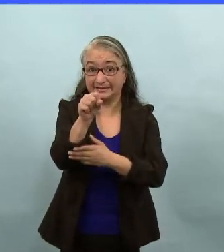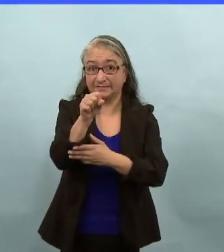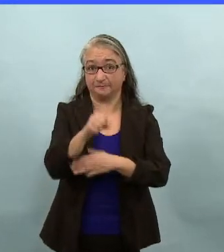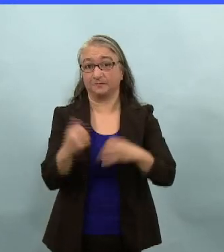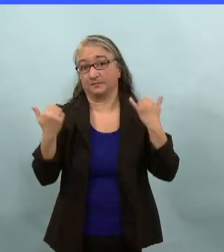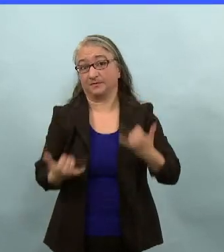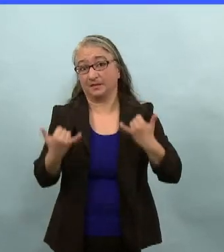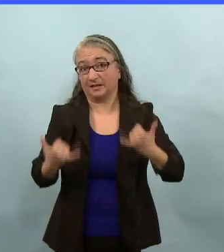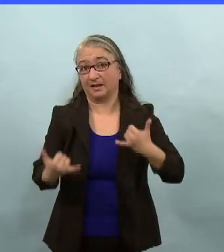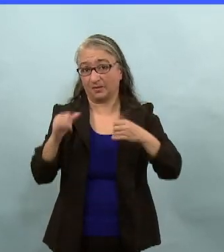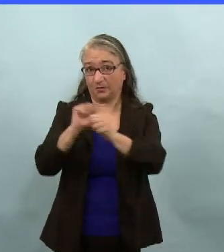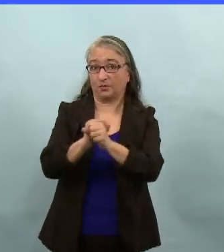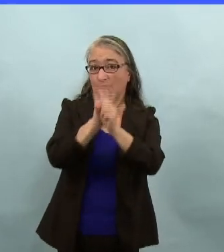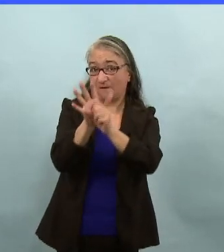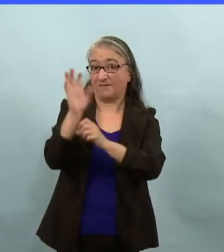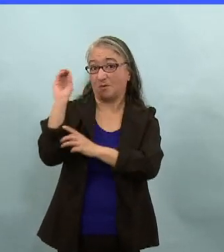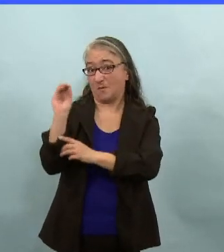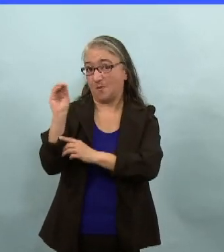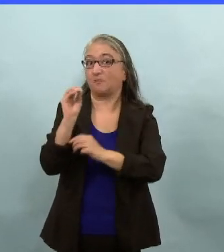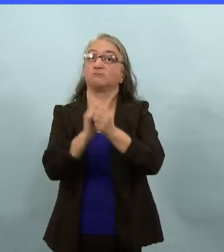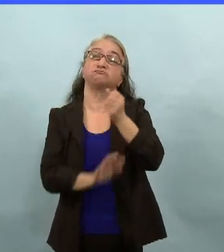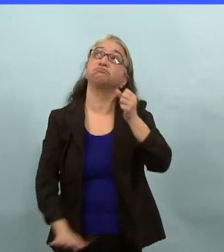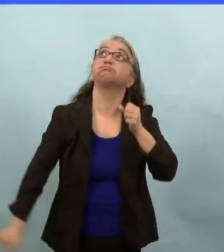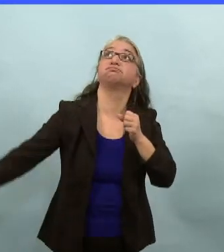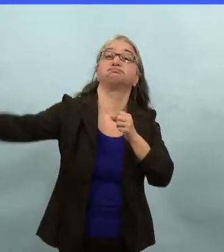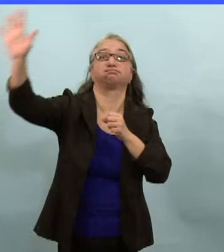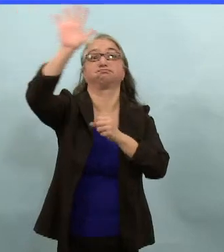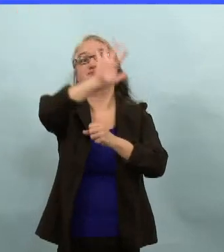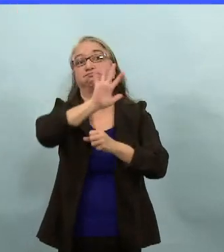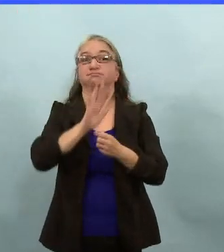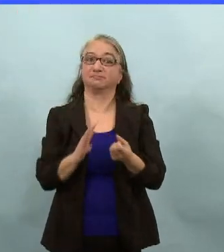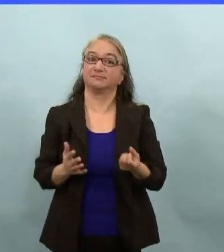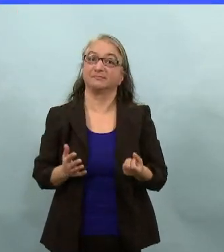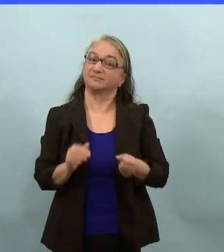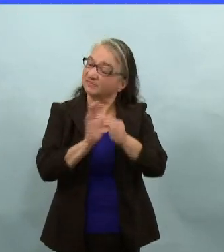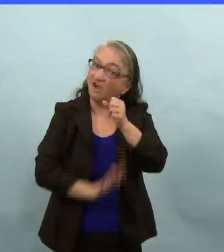trained in all of our regions some of our first nations communities in manitoba might still have